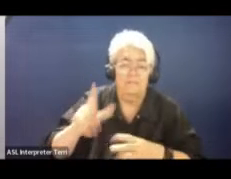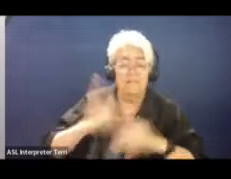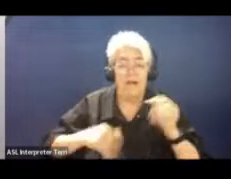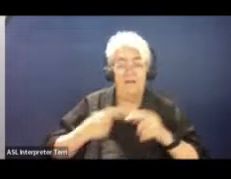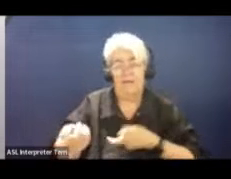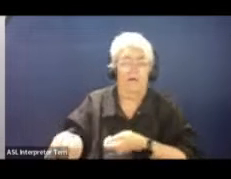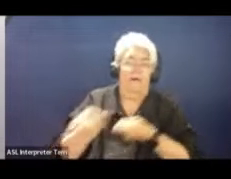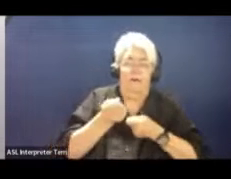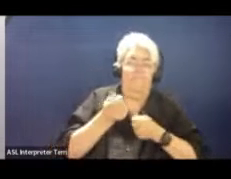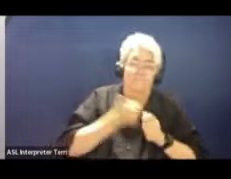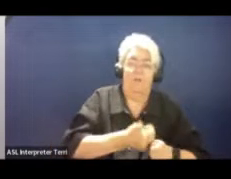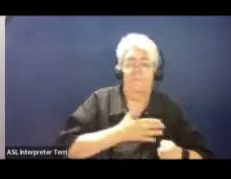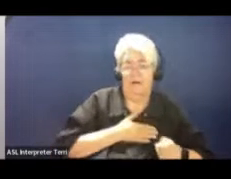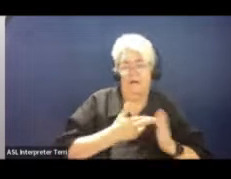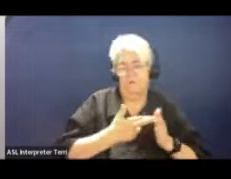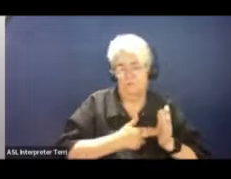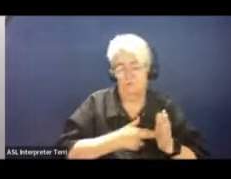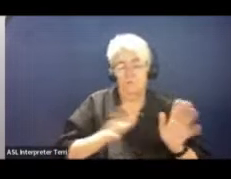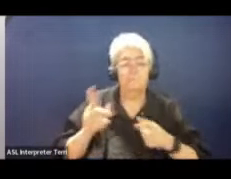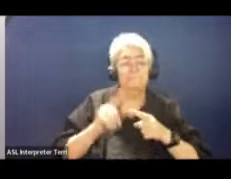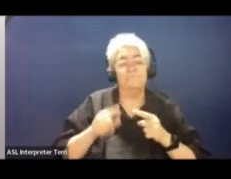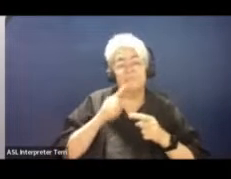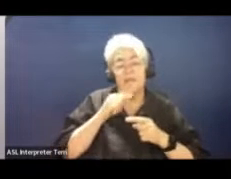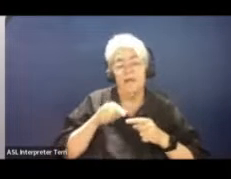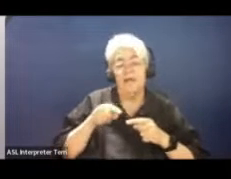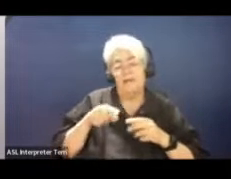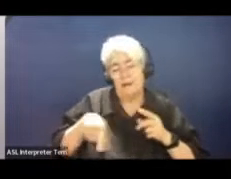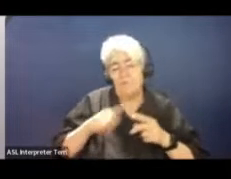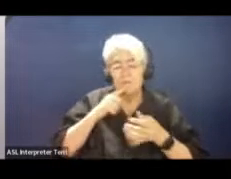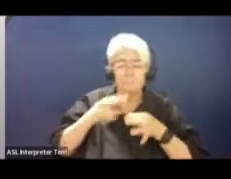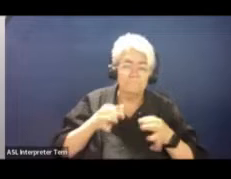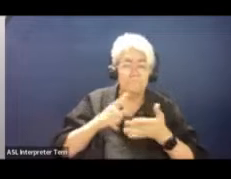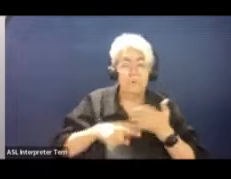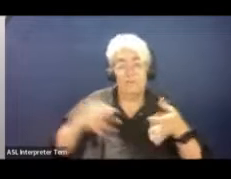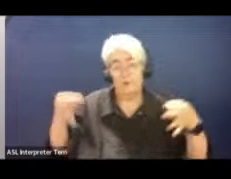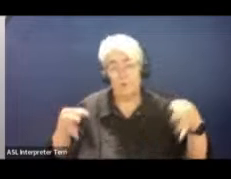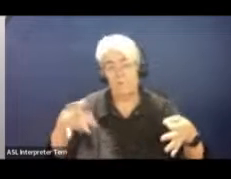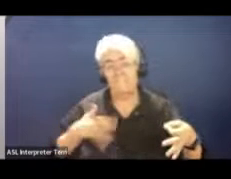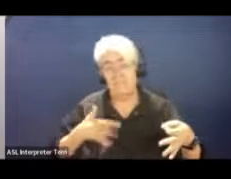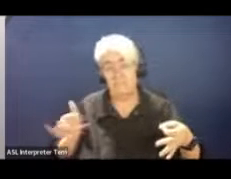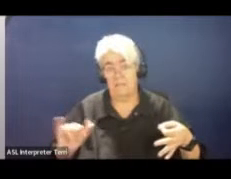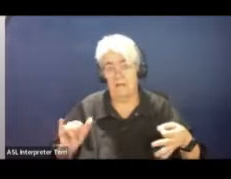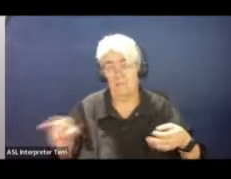injury alliance is partnered with, and what these courts are like for clients. There are different courts. So there are